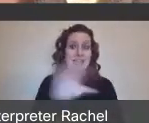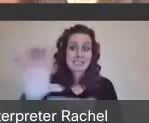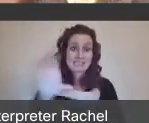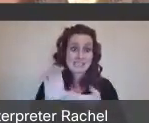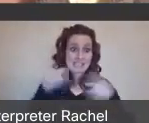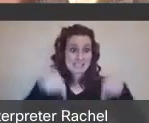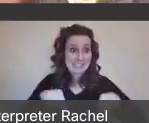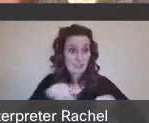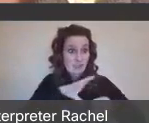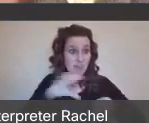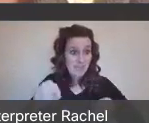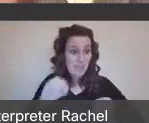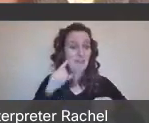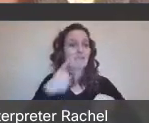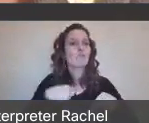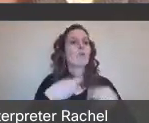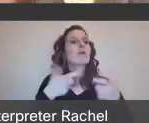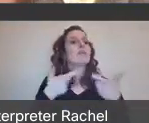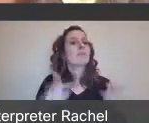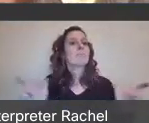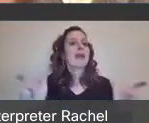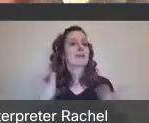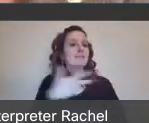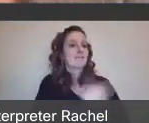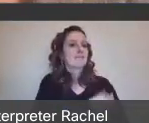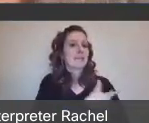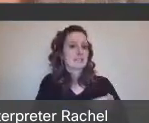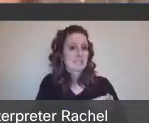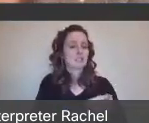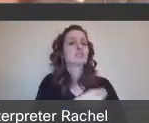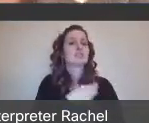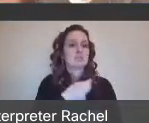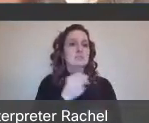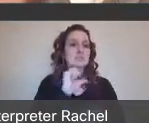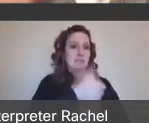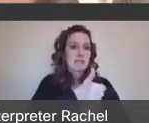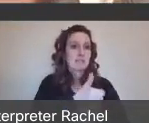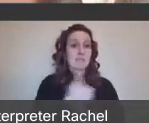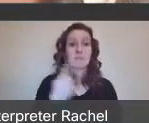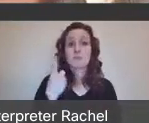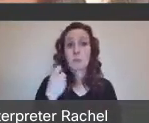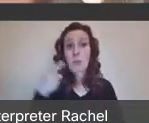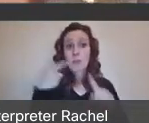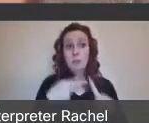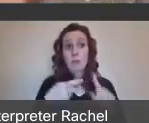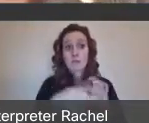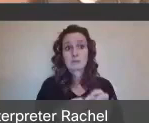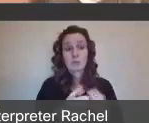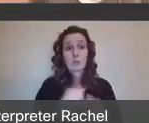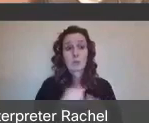for our mass vaccination sites. Just one other point about Johnson & Johnson, because it is a